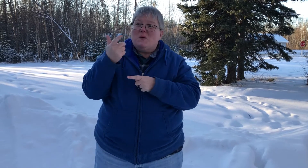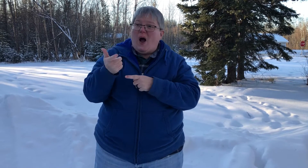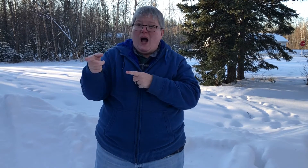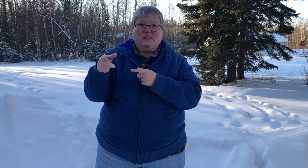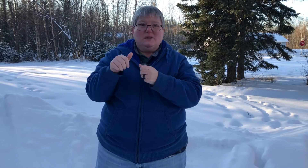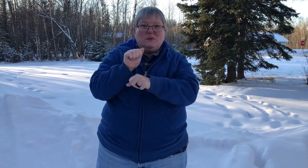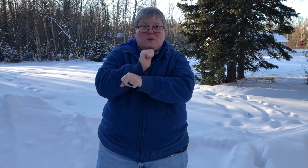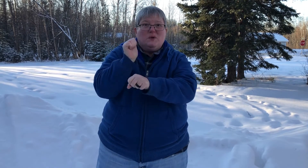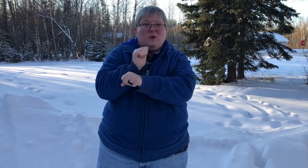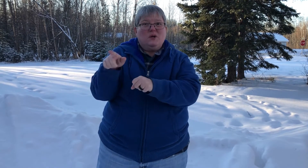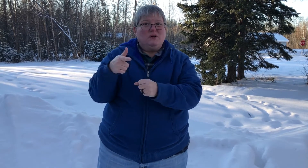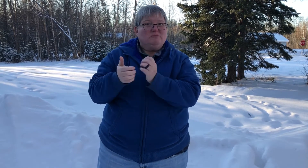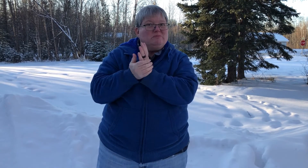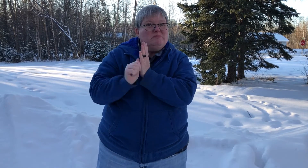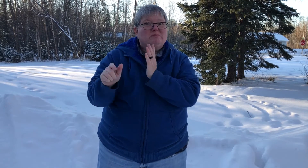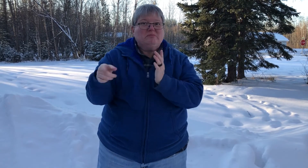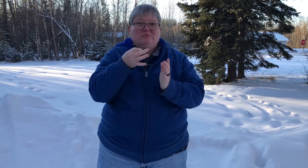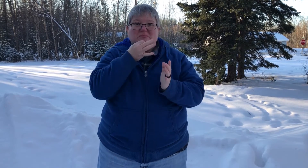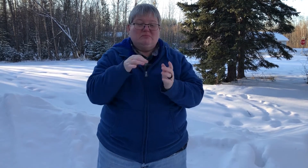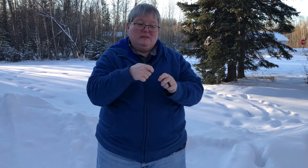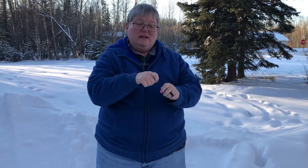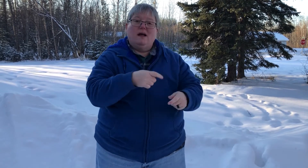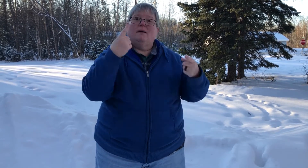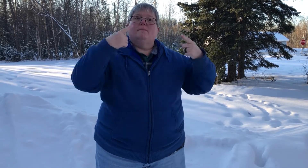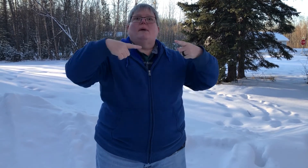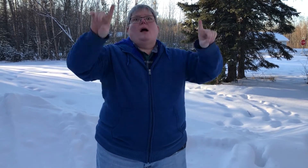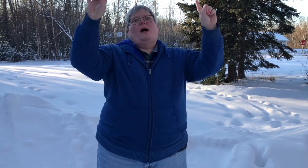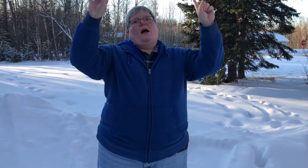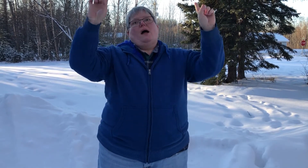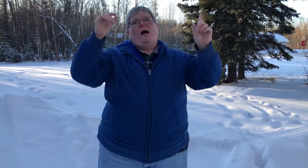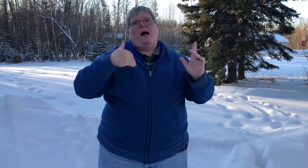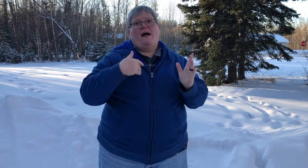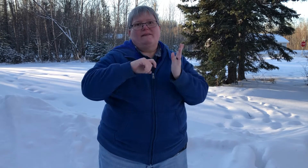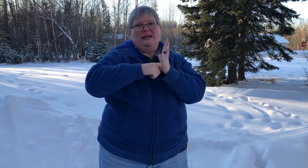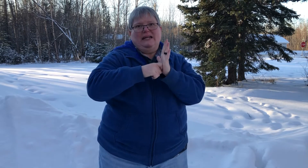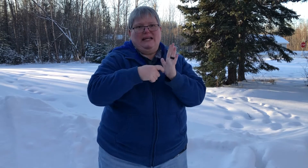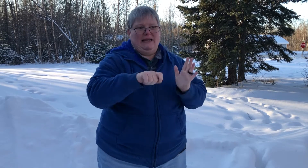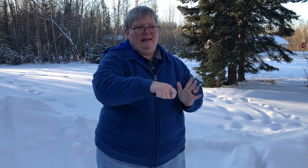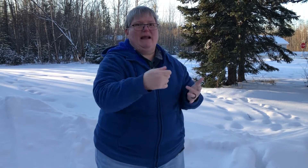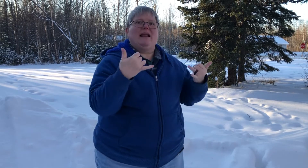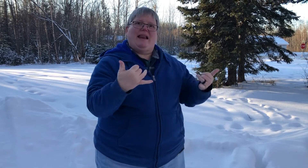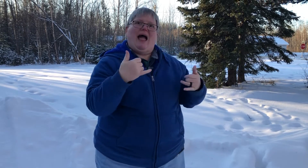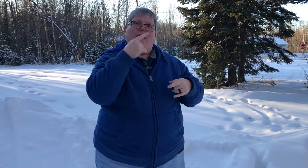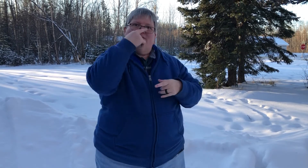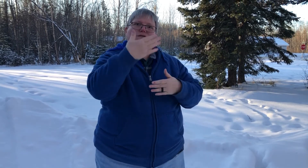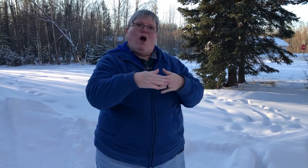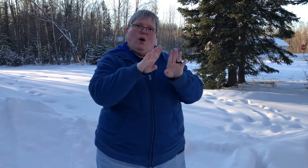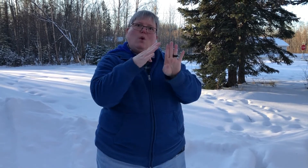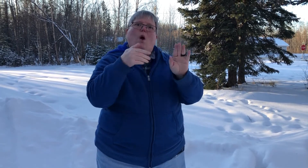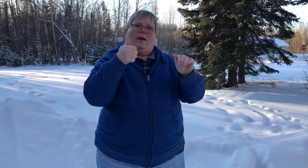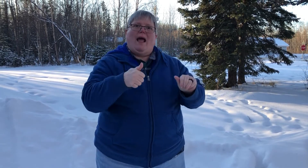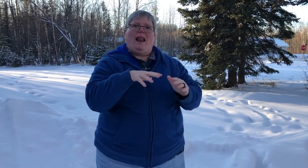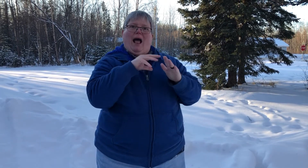to watch him work. Really skilled. Finally we have a key! So now we can open the front door